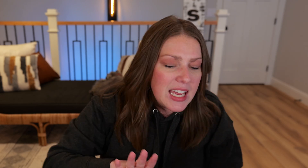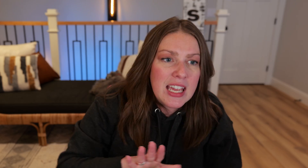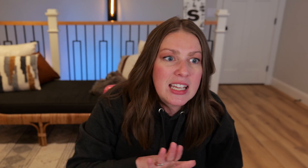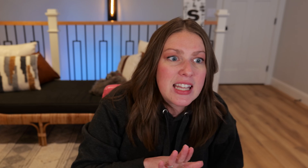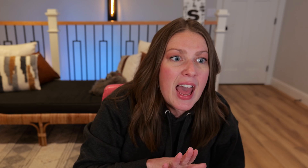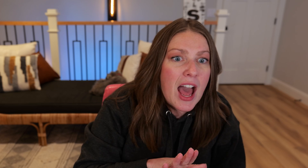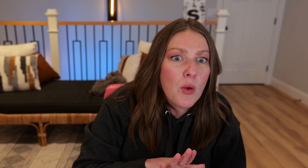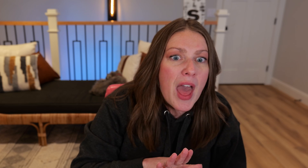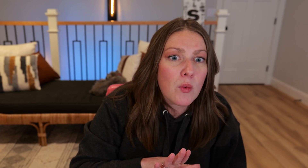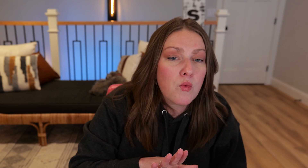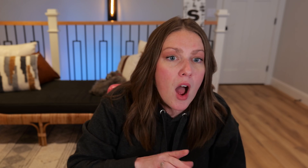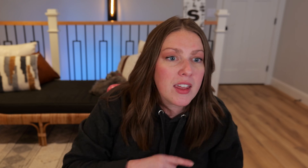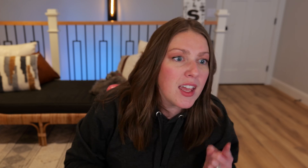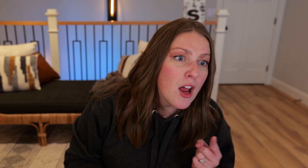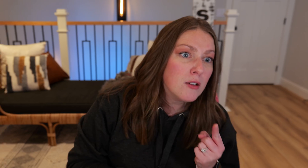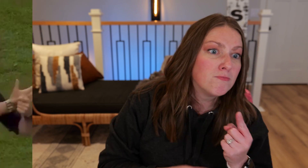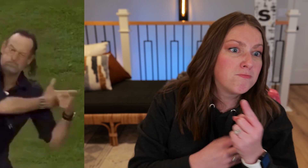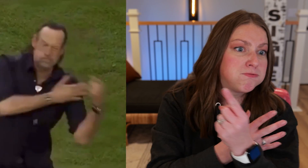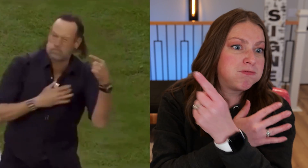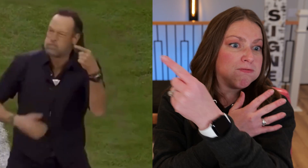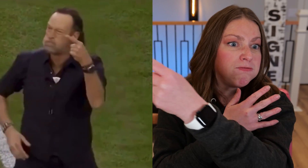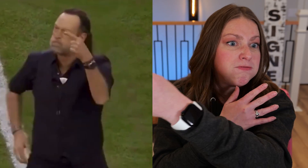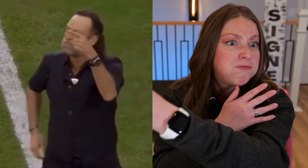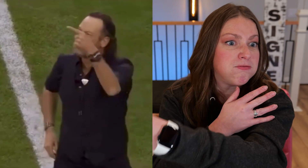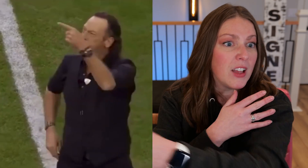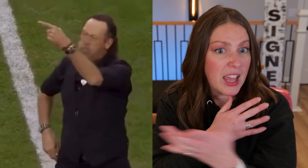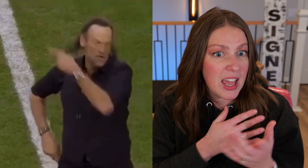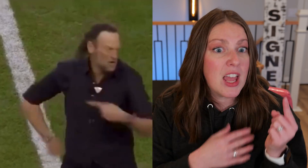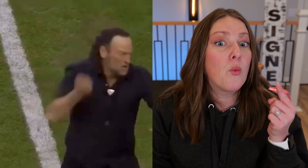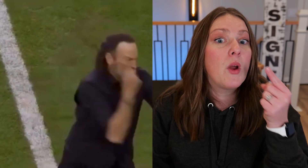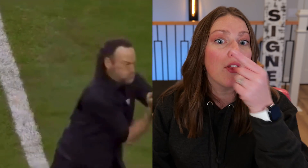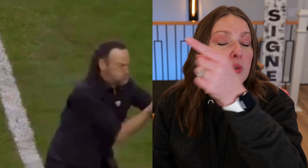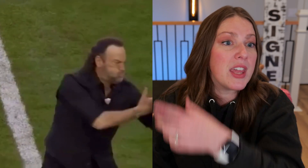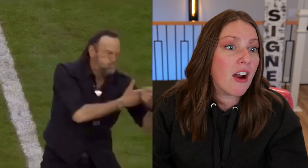is how that rocket went through the air.